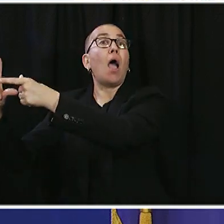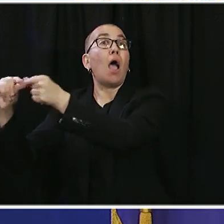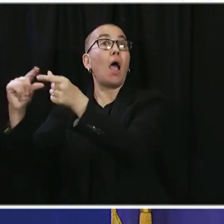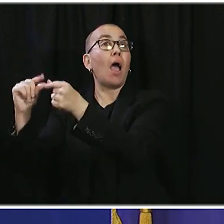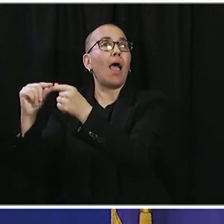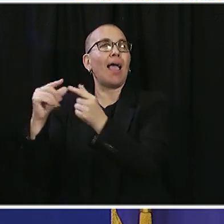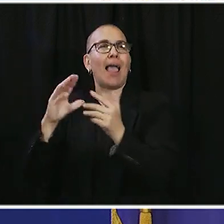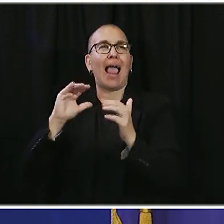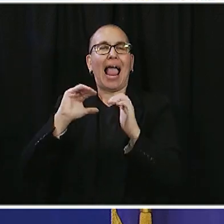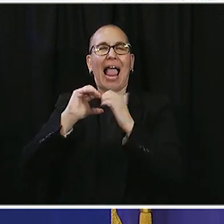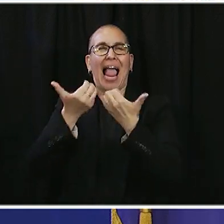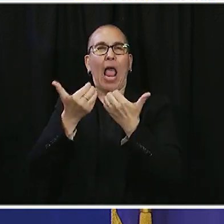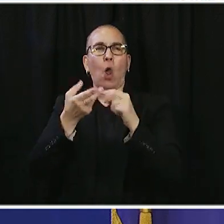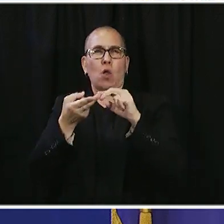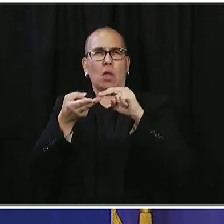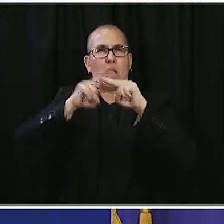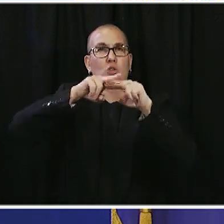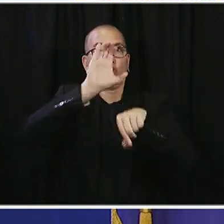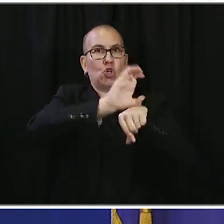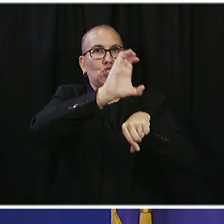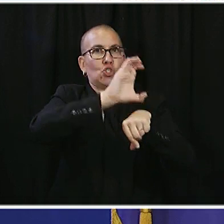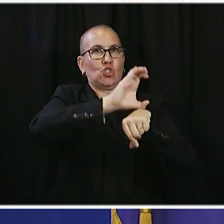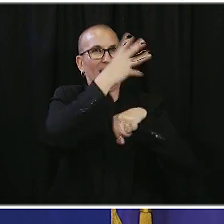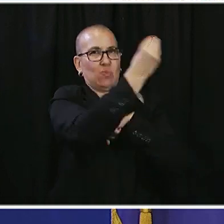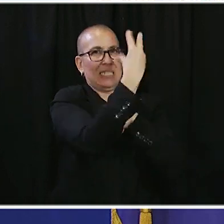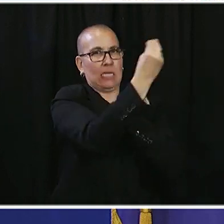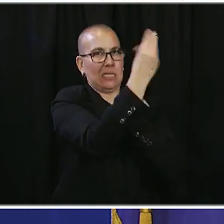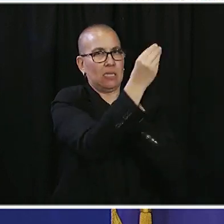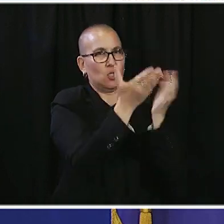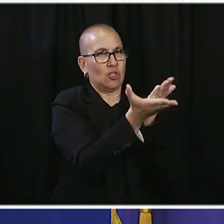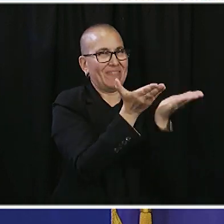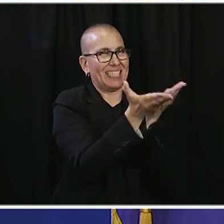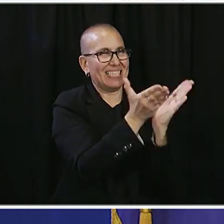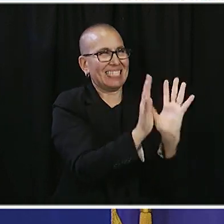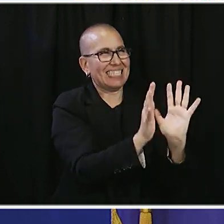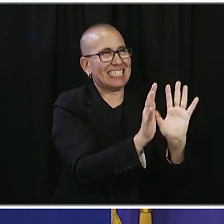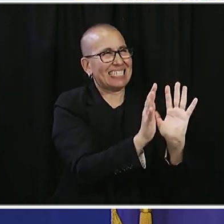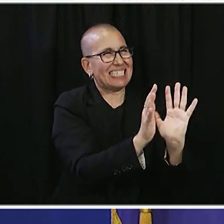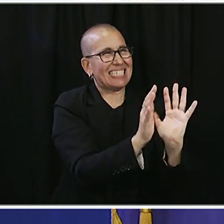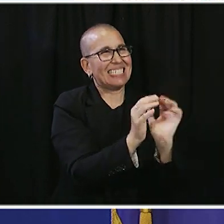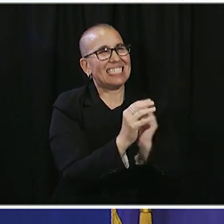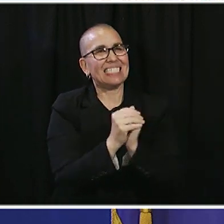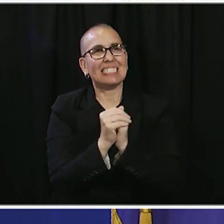THEM, BETWEEN THE TWO OF THEM. AND I THINK AND I'M HEARING STRONGLY ON THIS OF TRYING TO FIGURE OUT HOW WE MAKE THAT